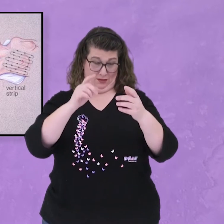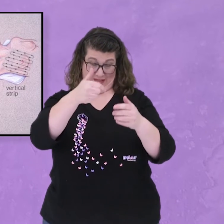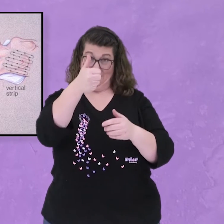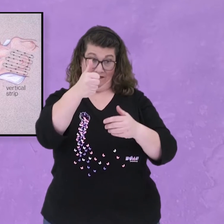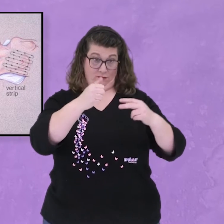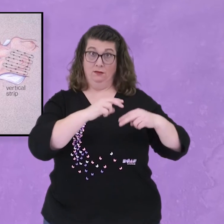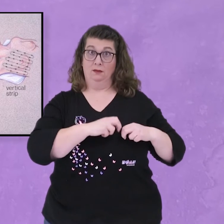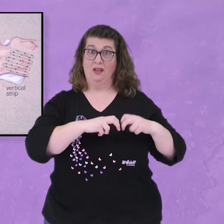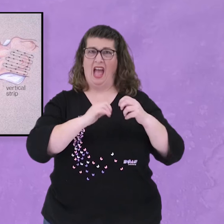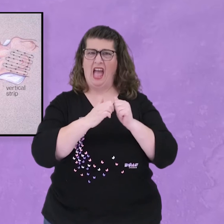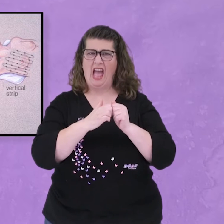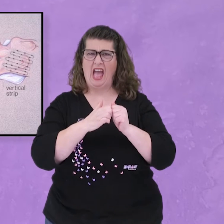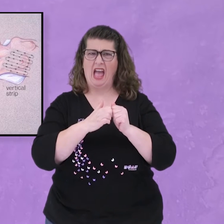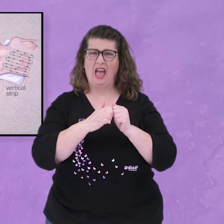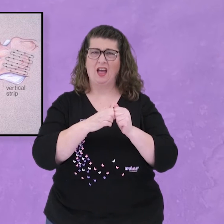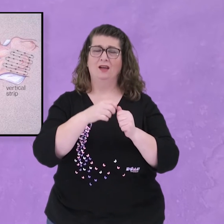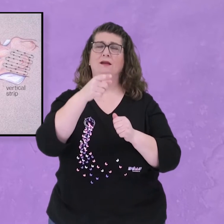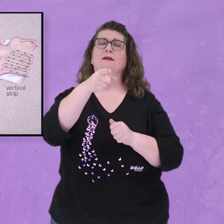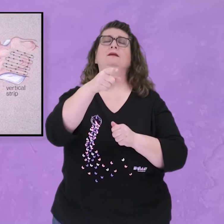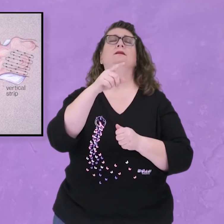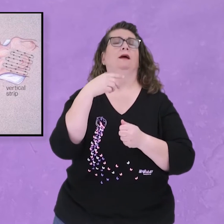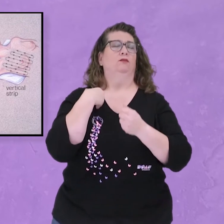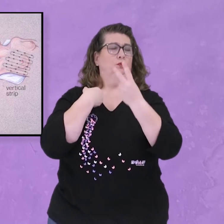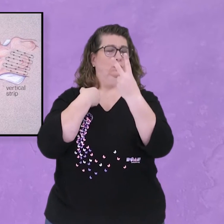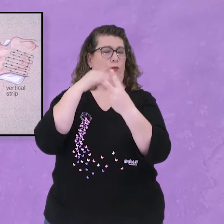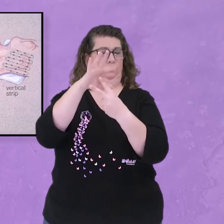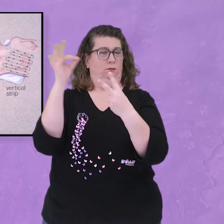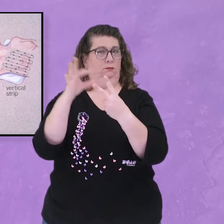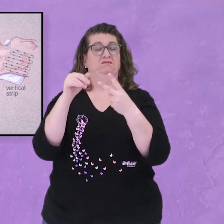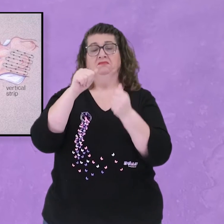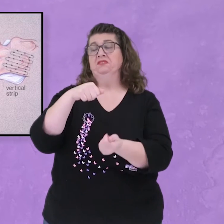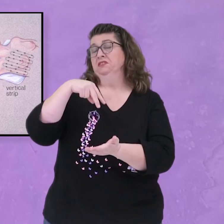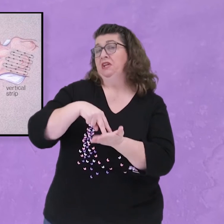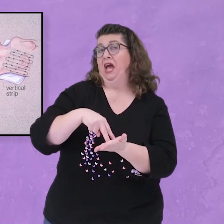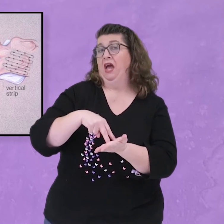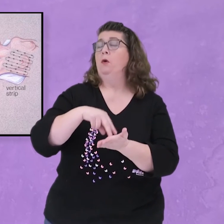To do a breast examination, you’d need to either stand or lie down